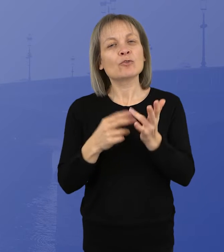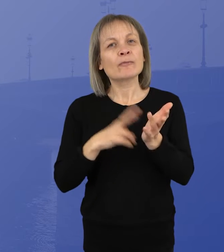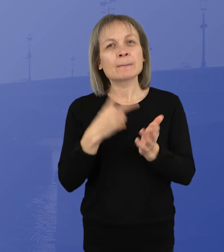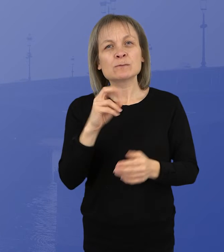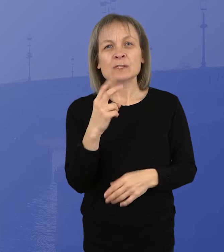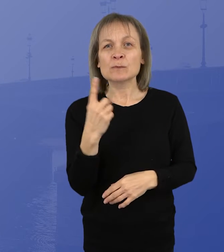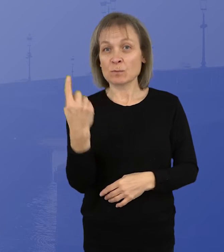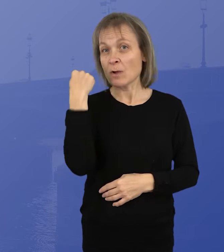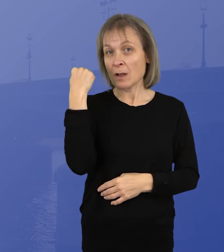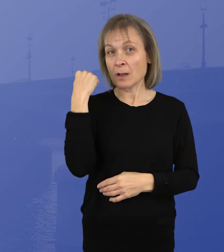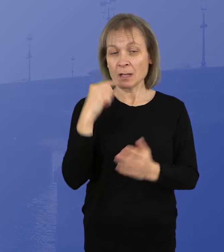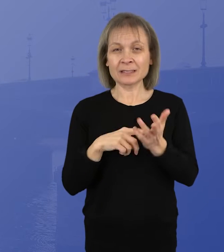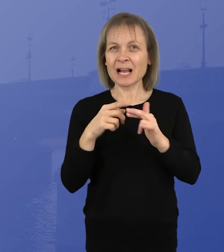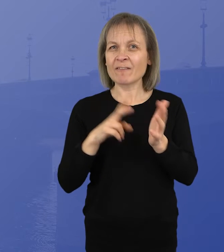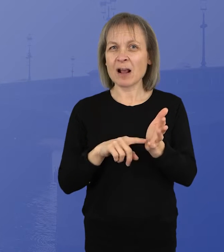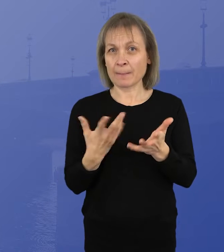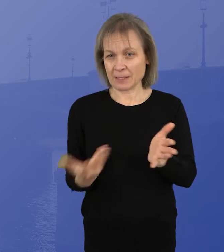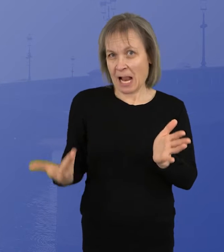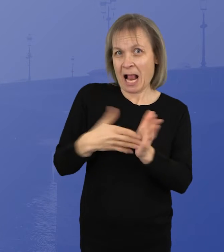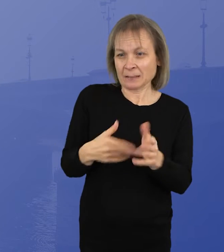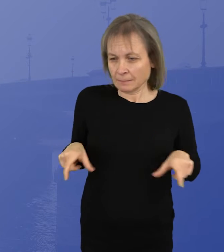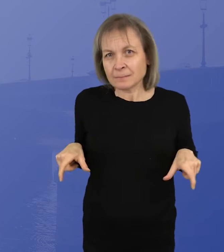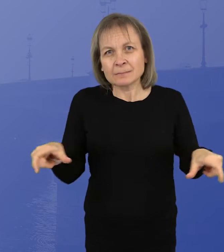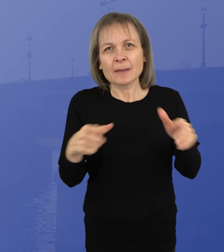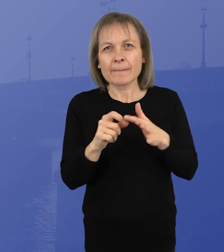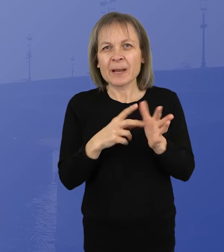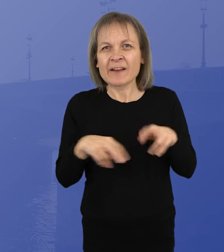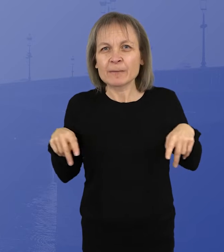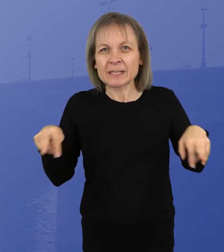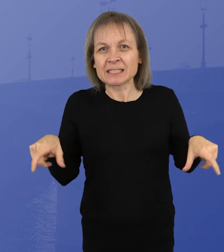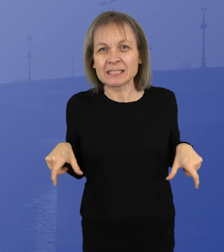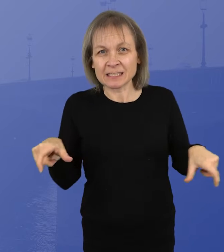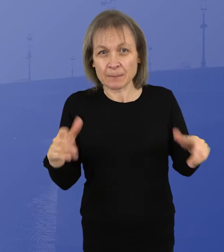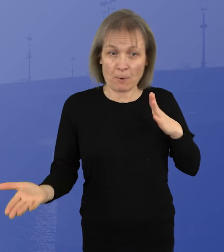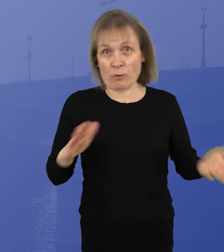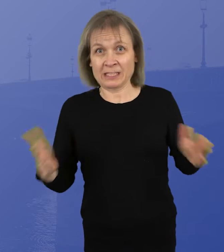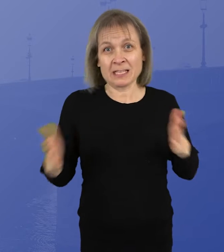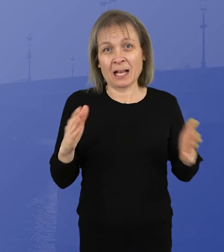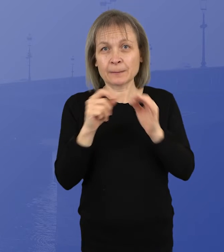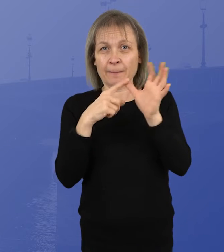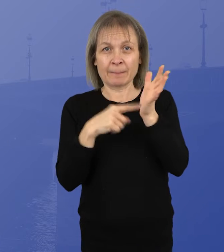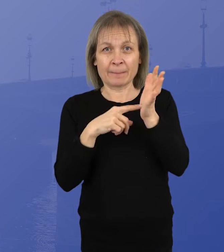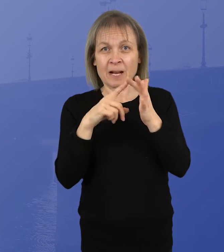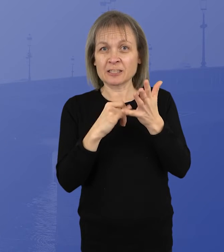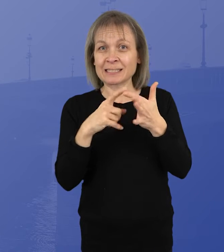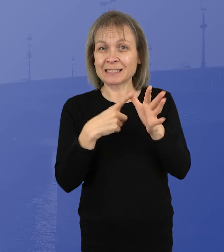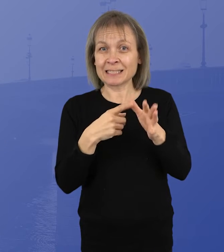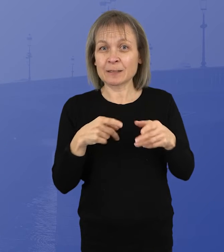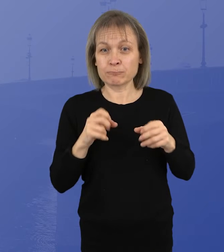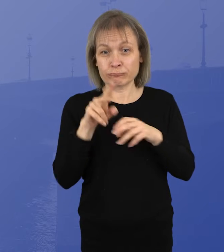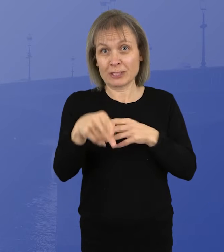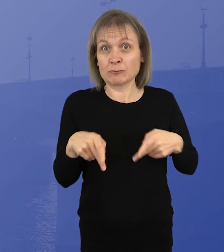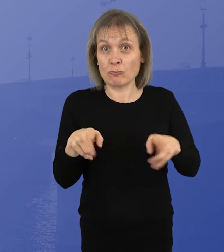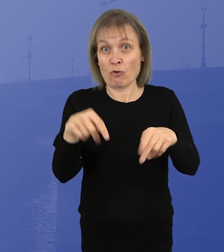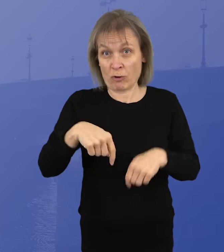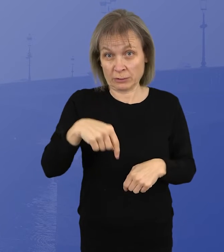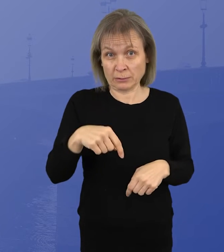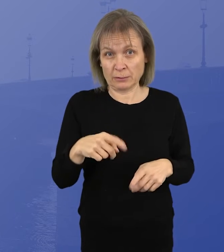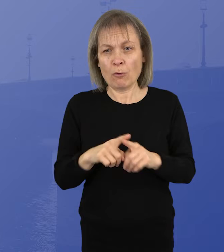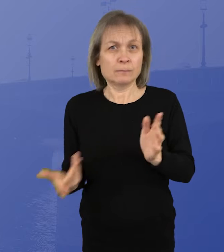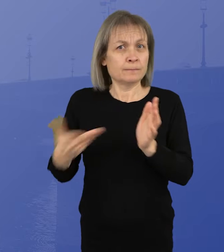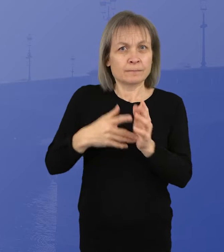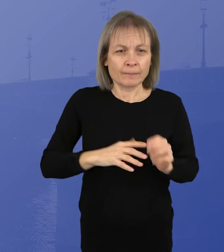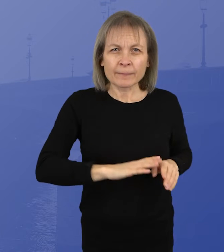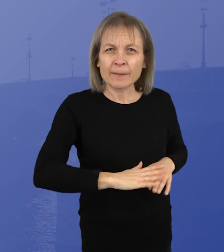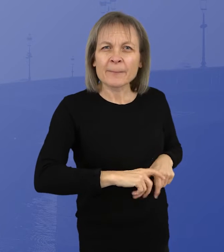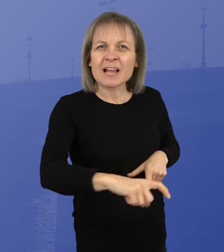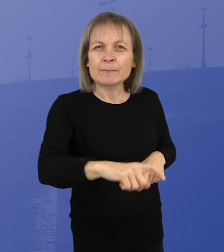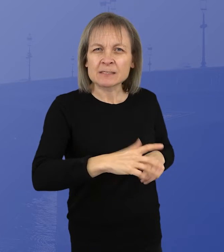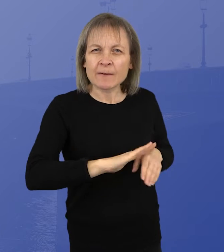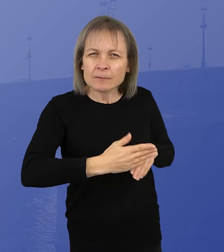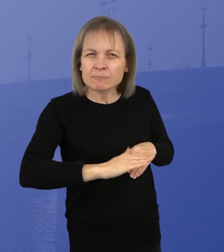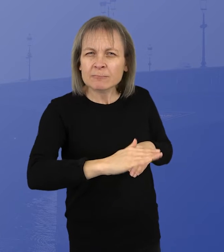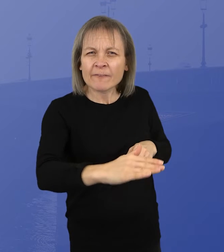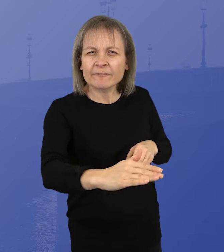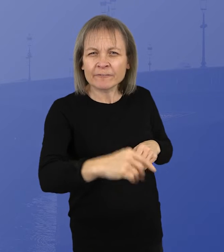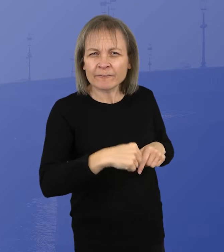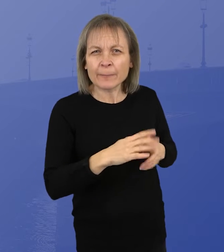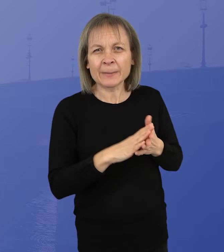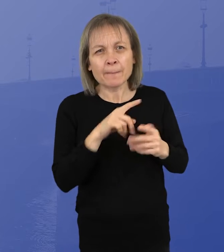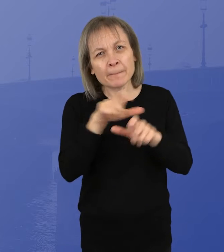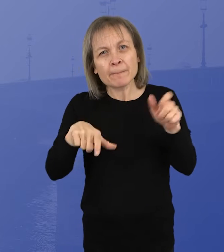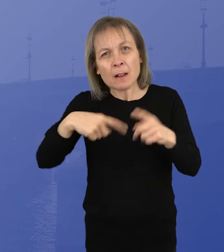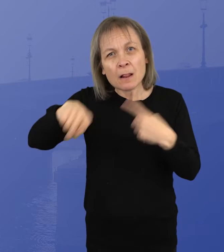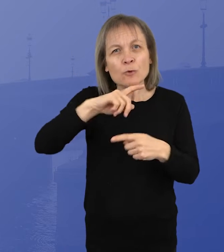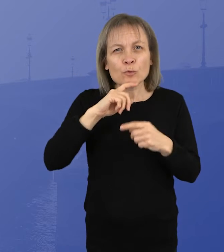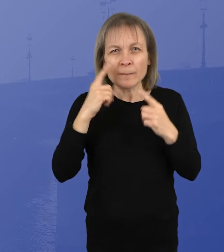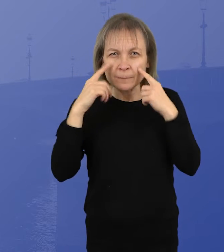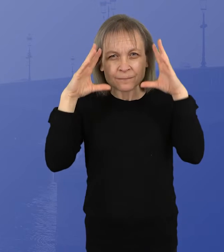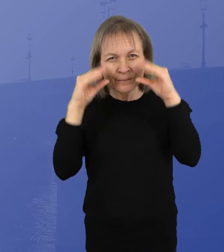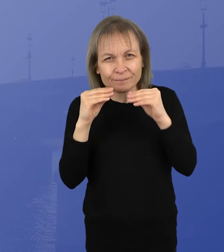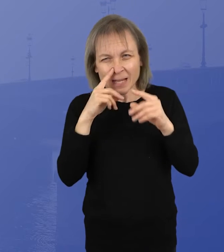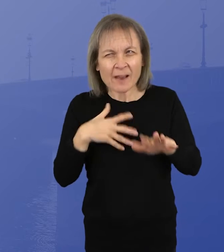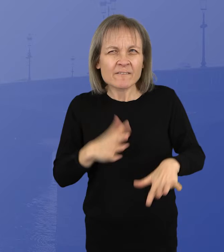In November 2021 TfL built a pavement on both sides of Battersea Bridge Road, fitted tactile paving so that visually impaired people